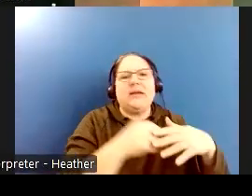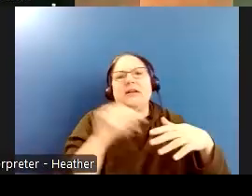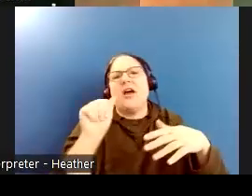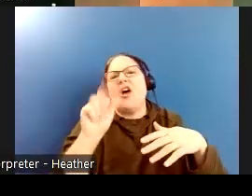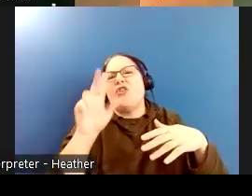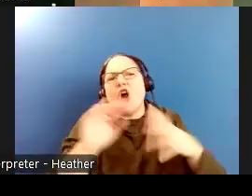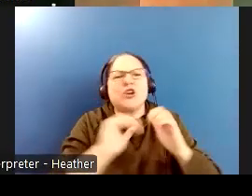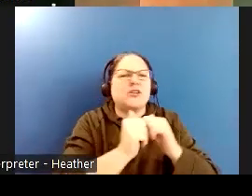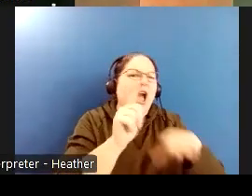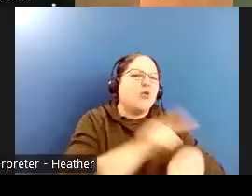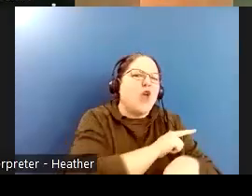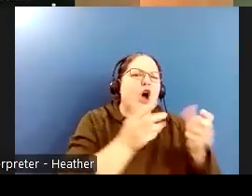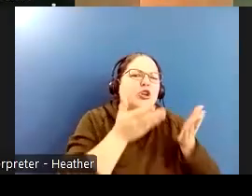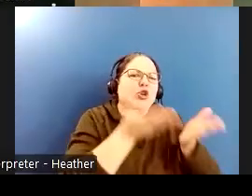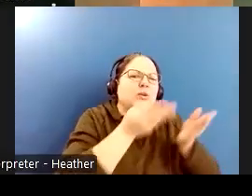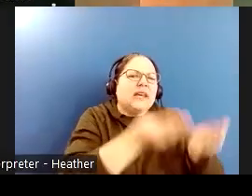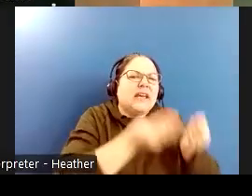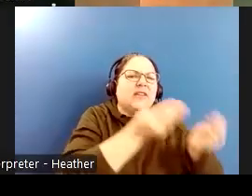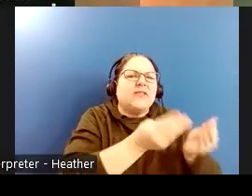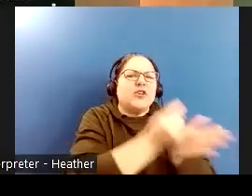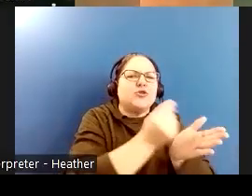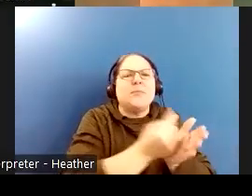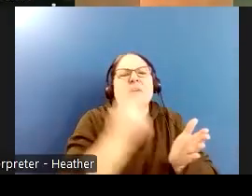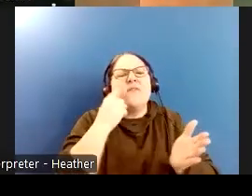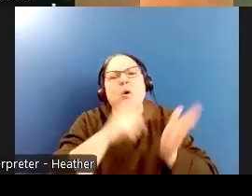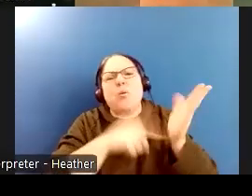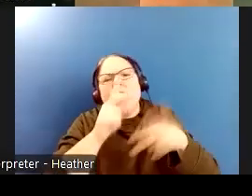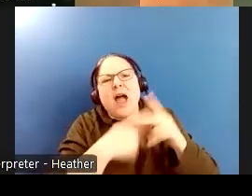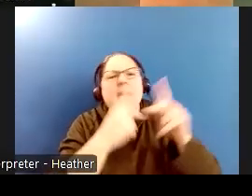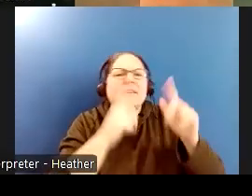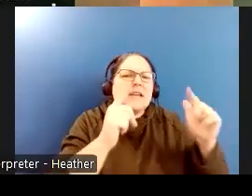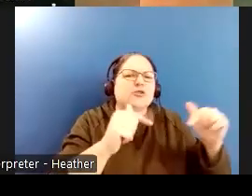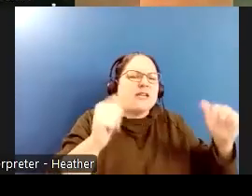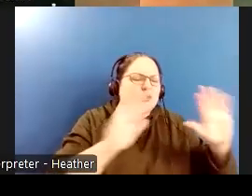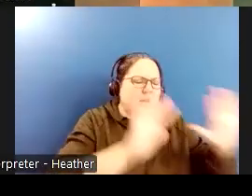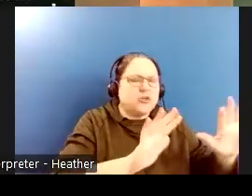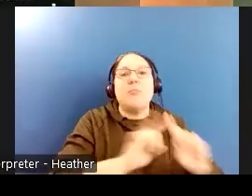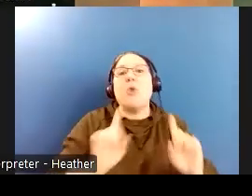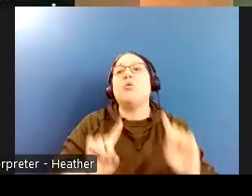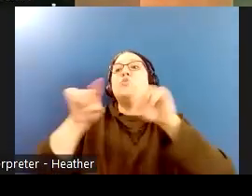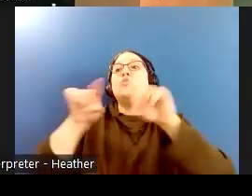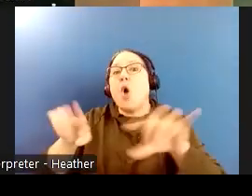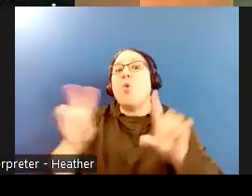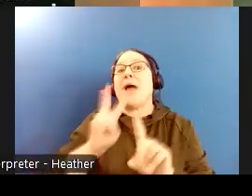you give the treatment and for whom etc etc but when you go out in practice you know 95% of what